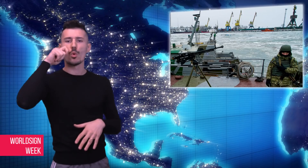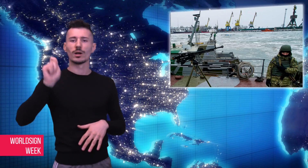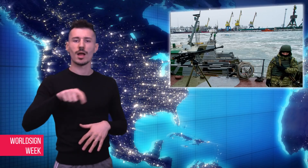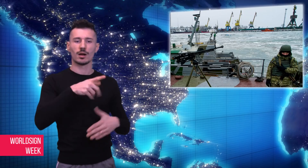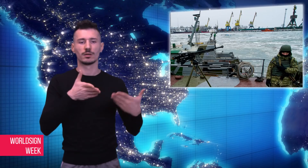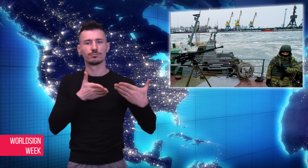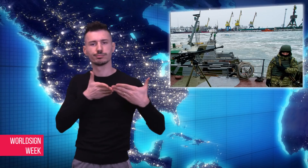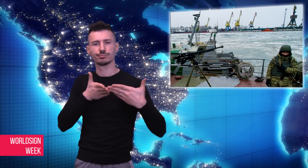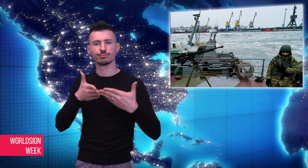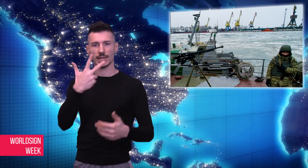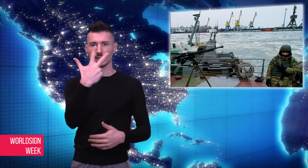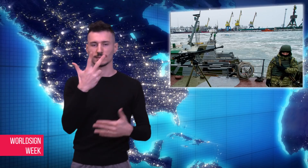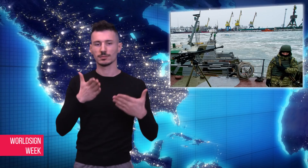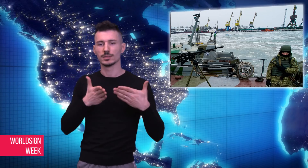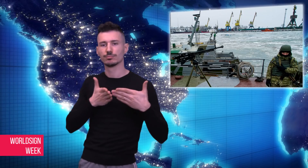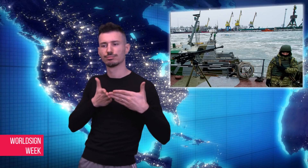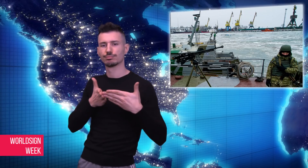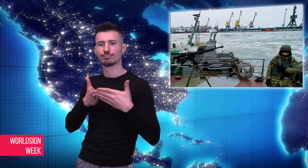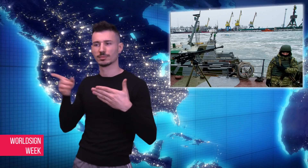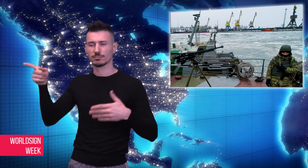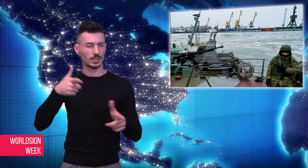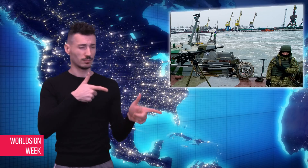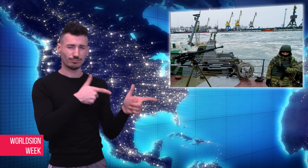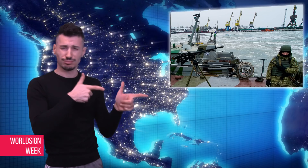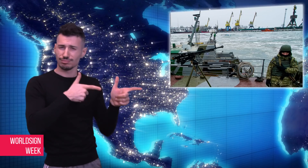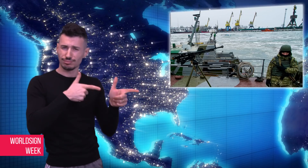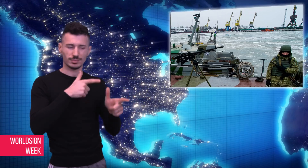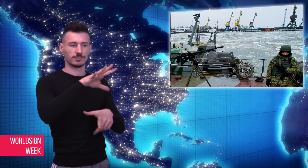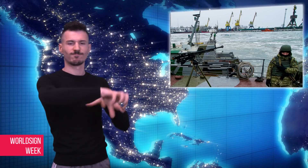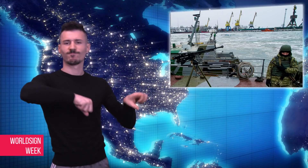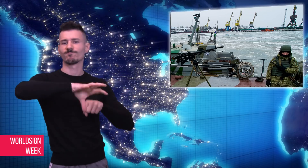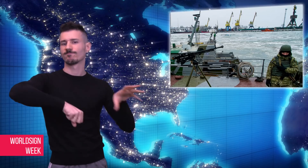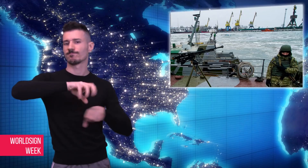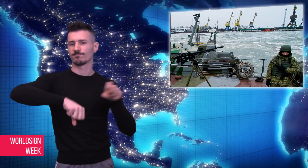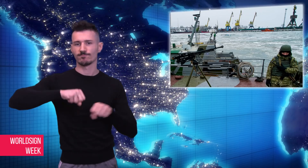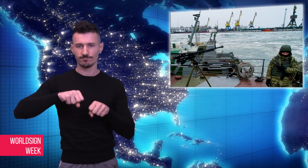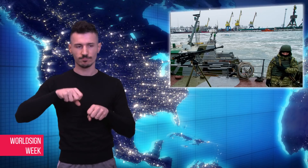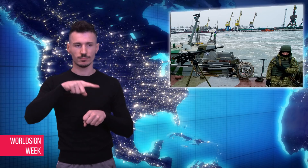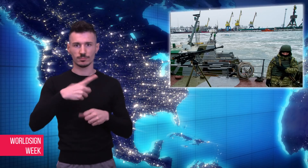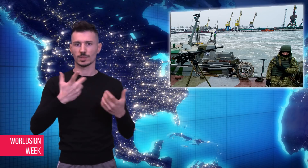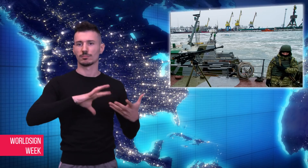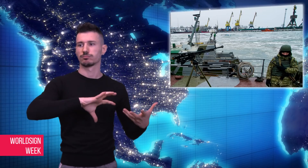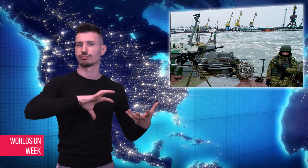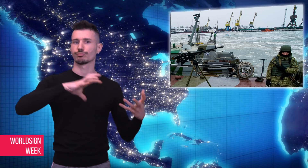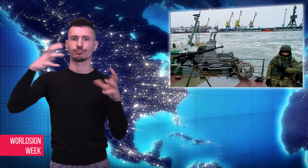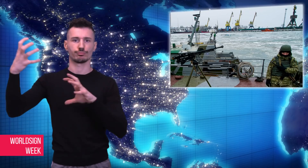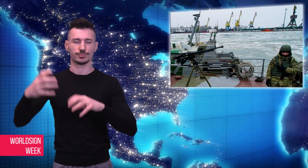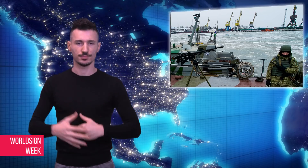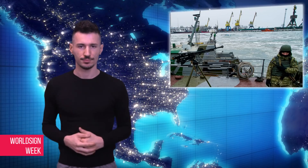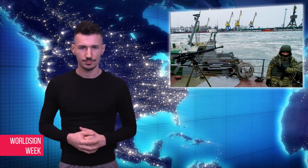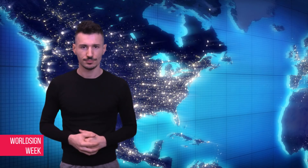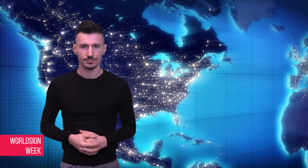the Crimean Peninsula which Russia took from Ukraine in 2014.